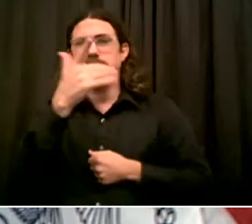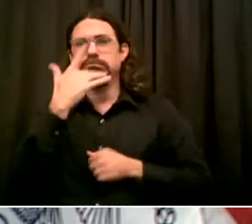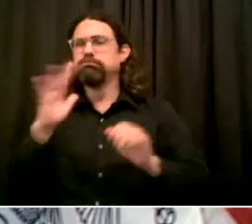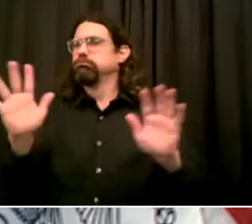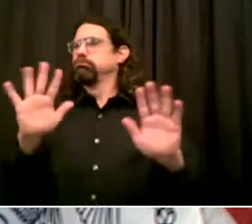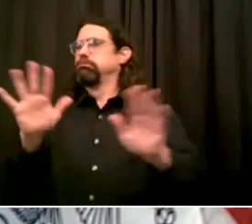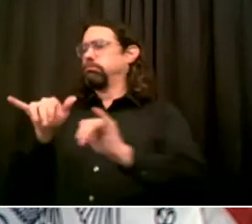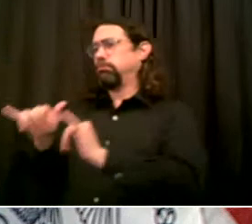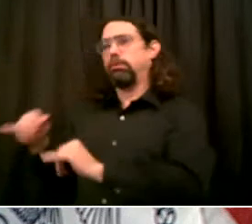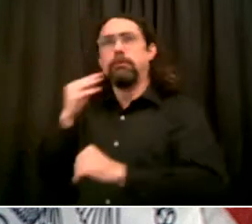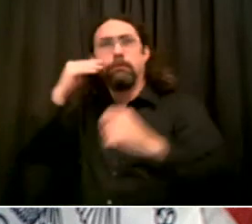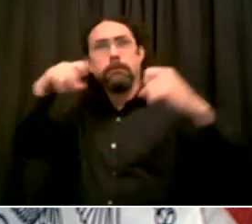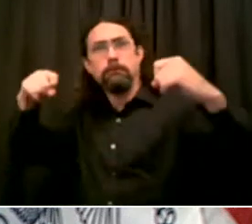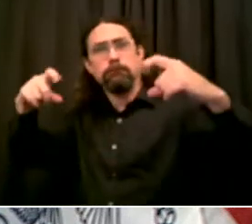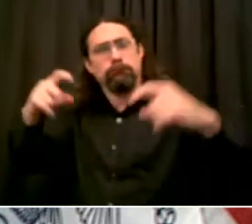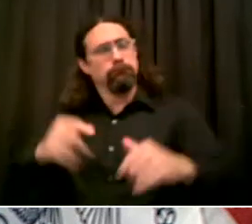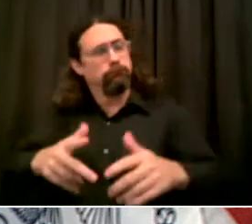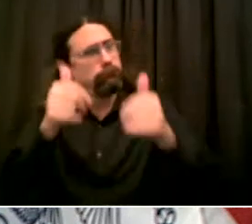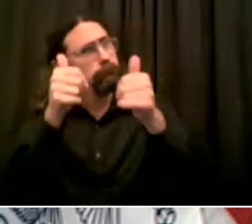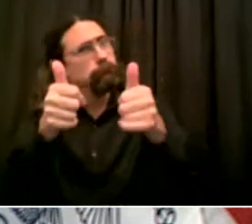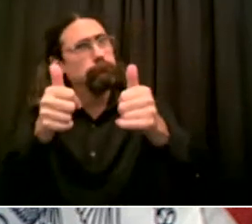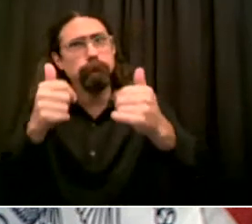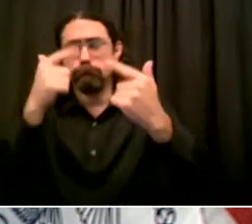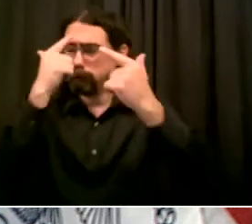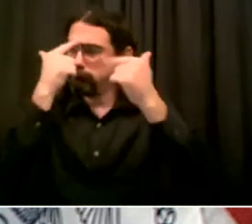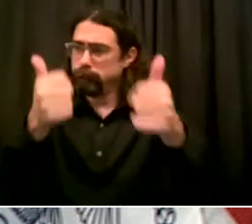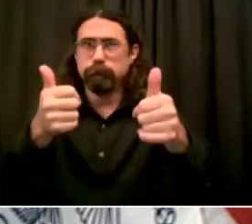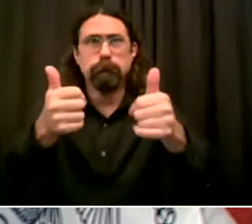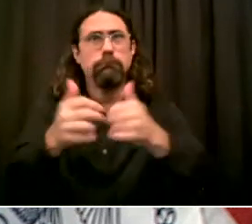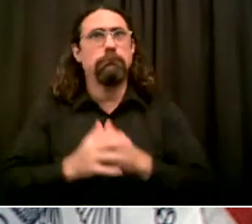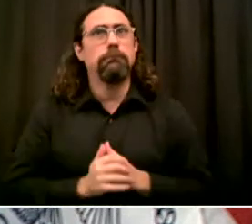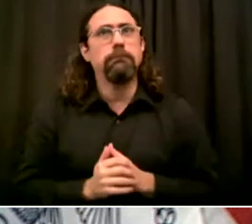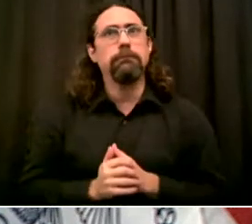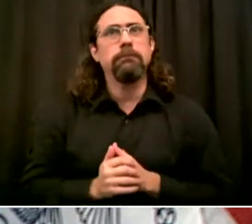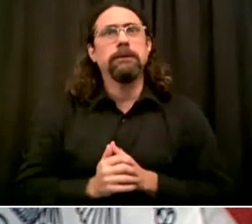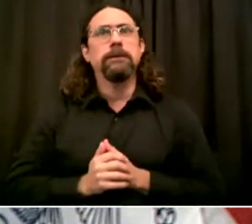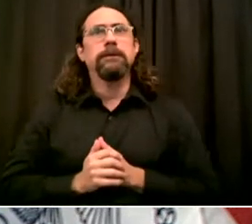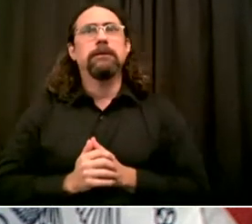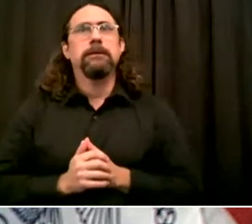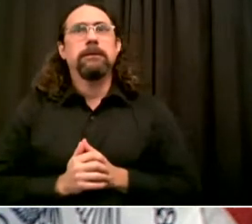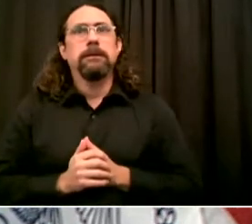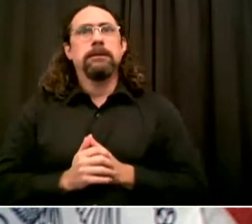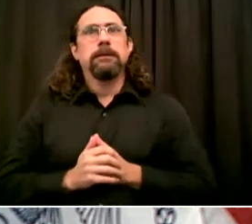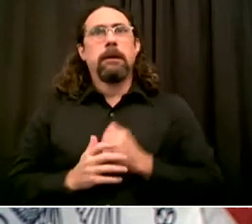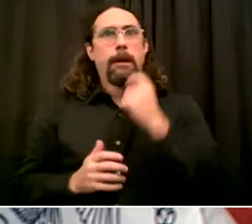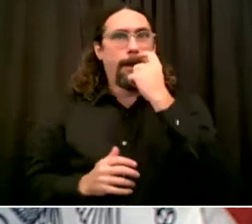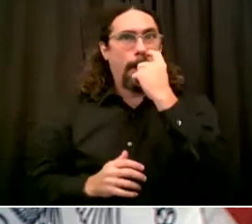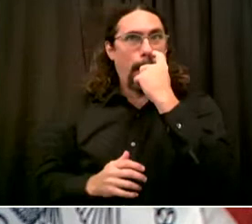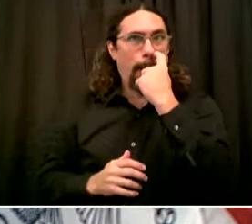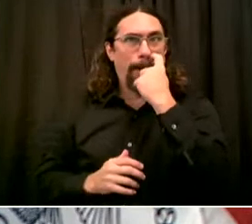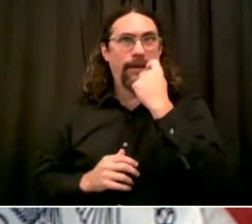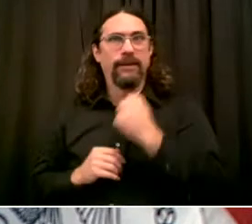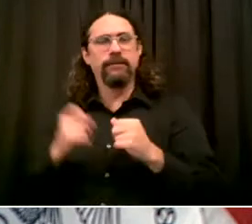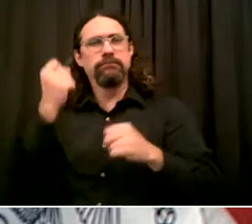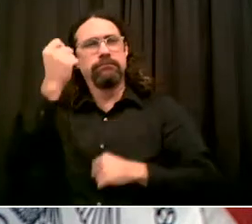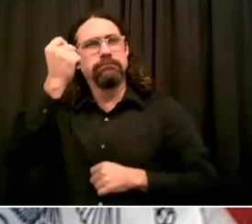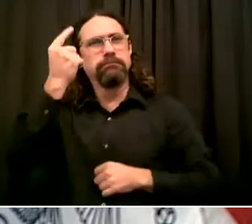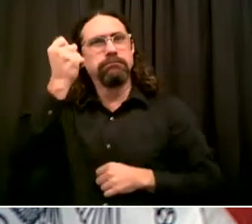WANT TO GO REMOTE AT ANY POINT. THEHERES I A LOTOT OF CHOICE. BUT WE NEED A A TRUER MEASURE OF